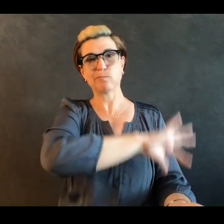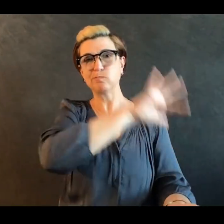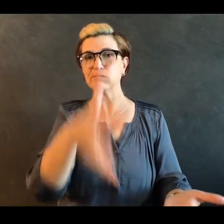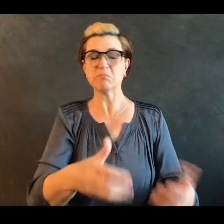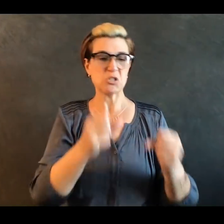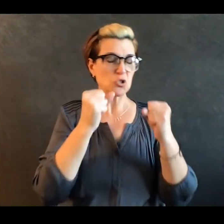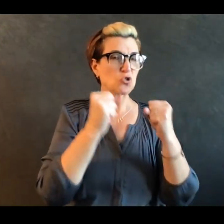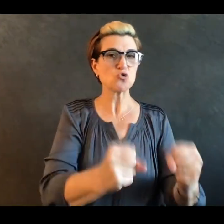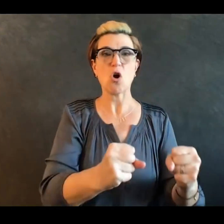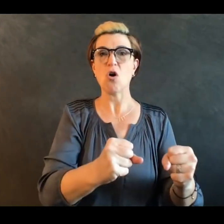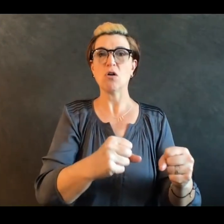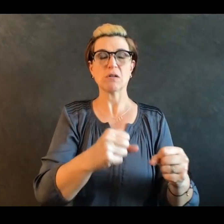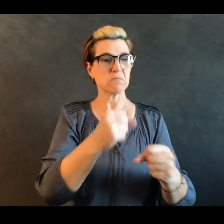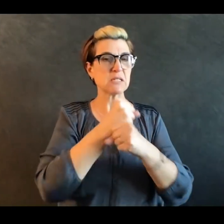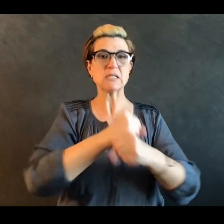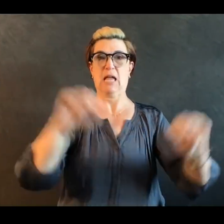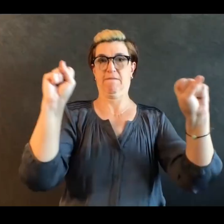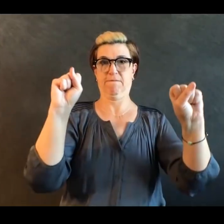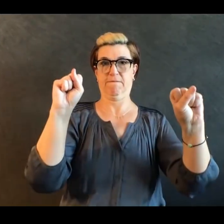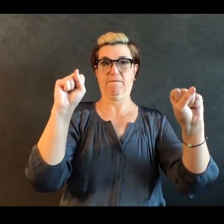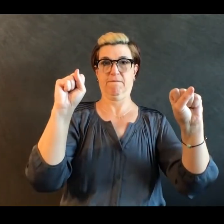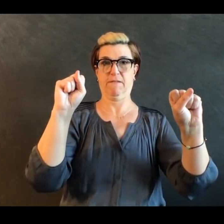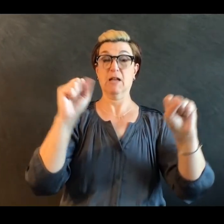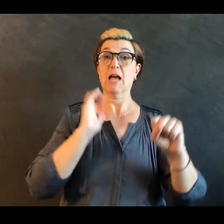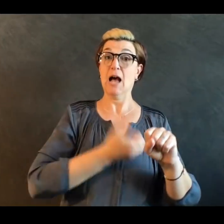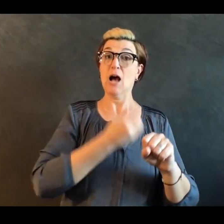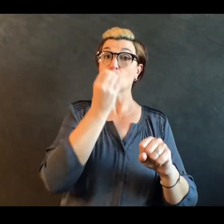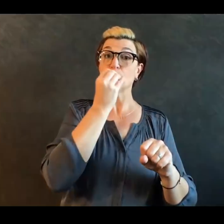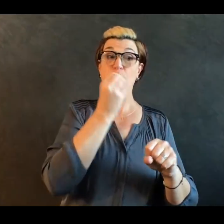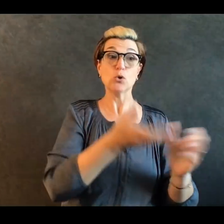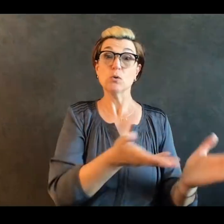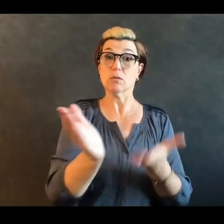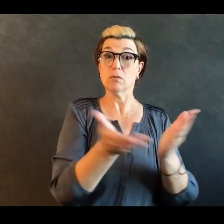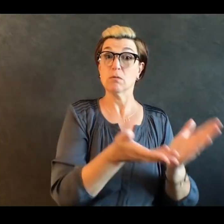in fact our food supply chain has shown tremendous agility in shifting